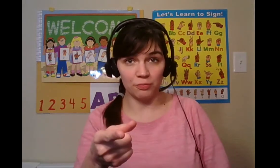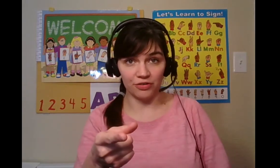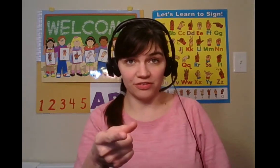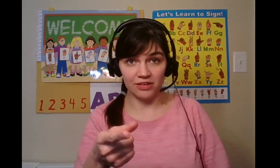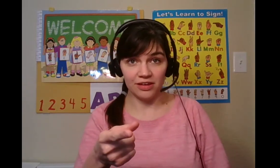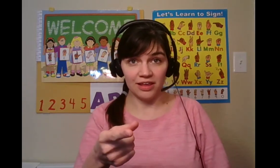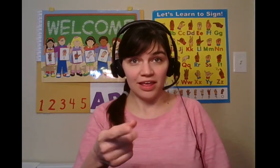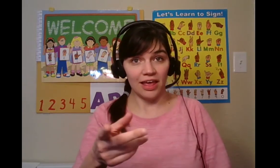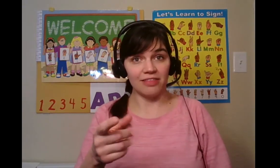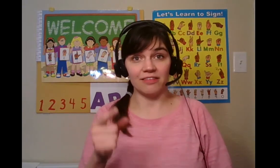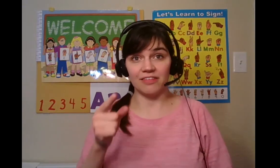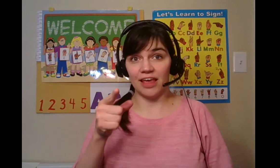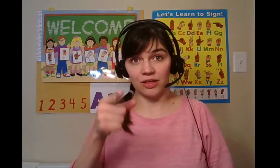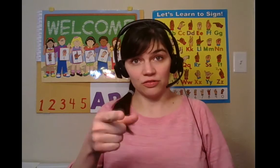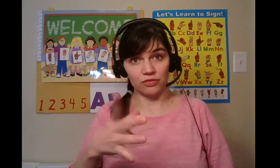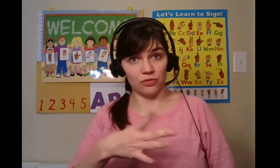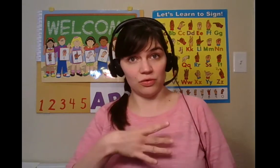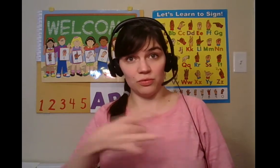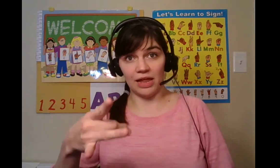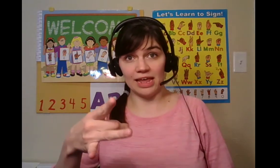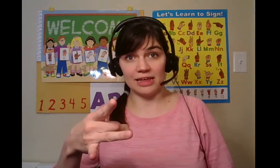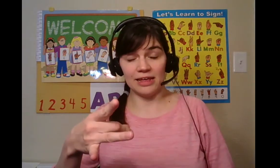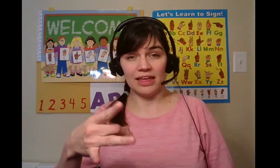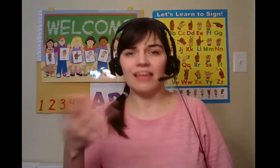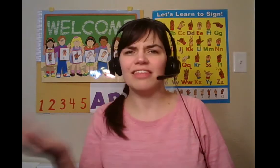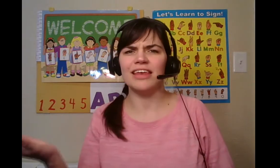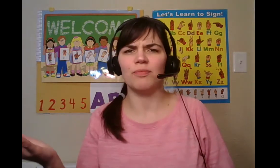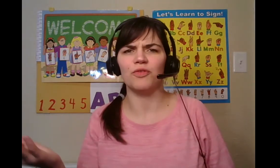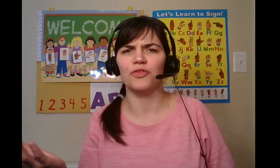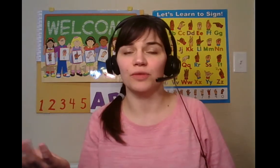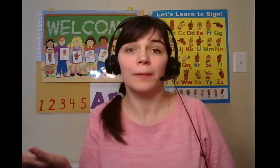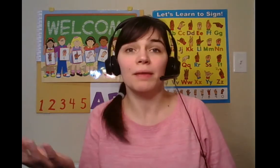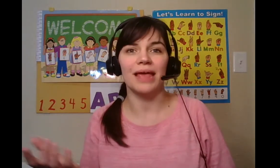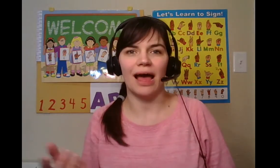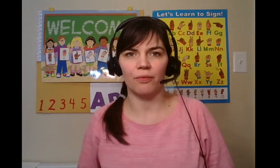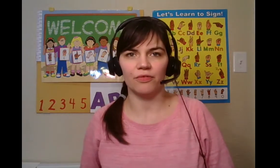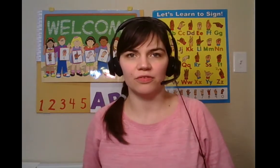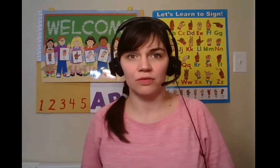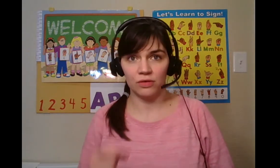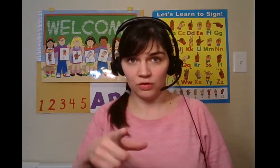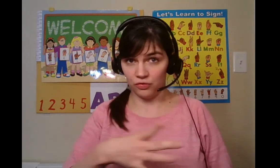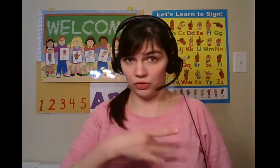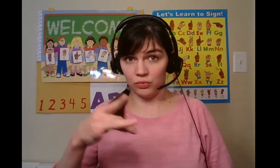the person, and then say do you like and then name the food, maybe apples. Do you